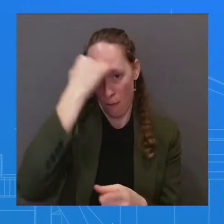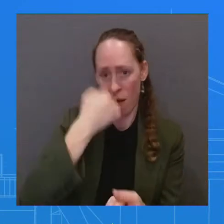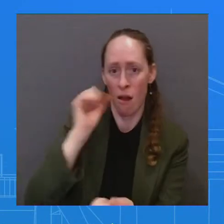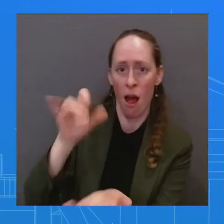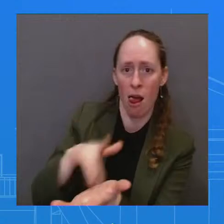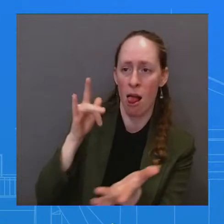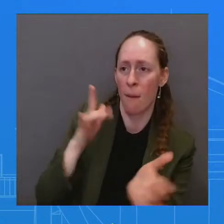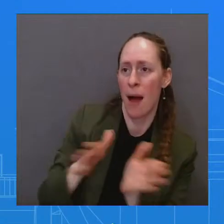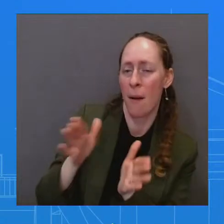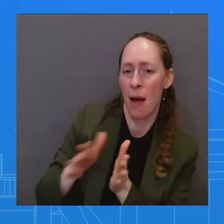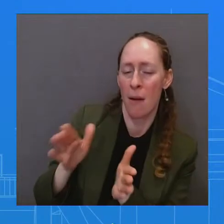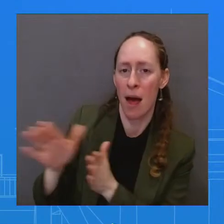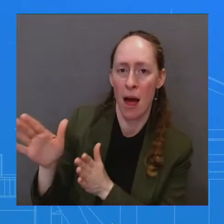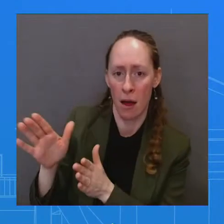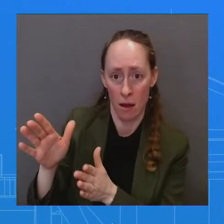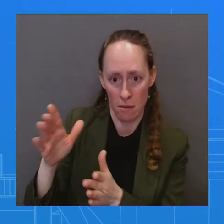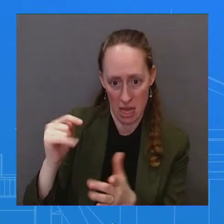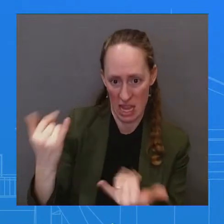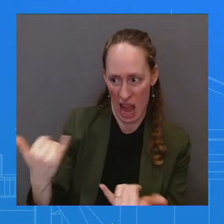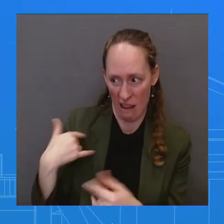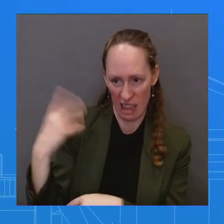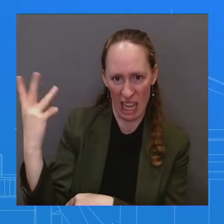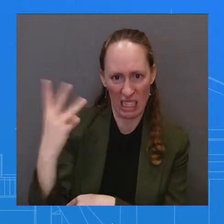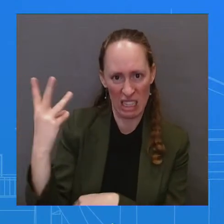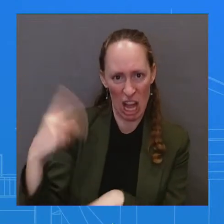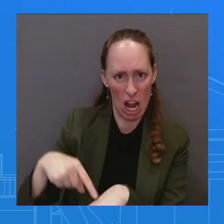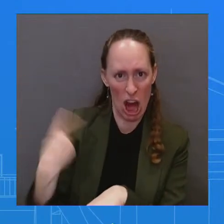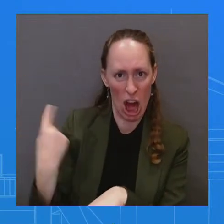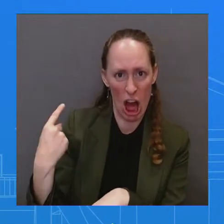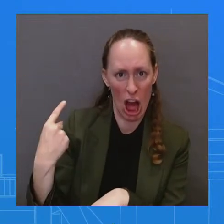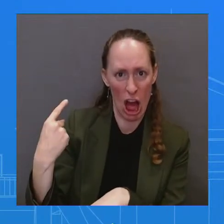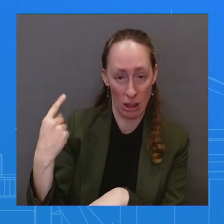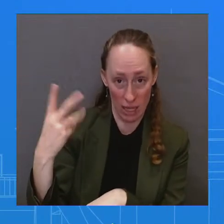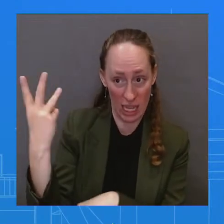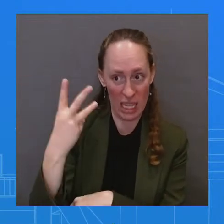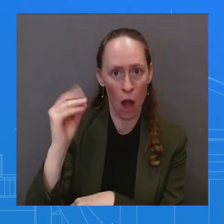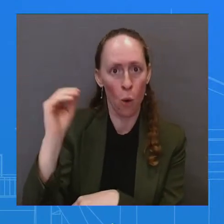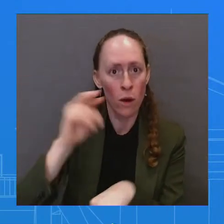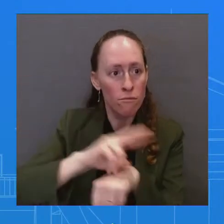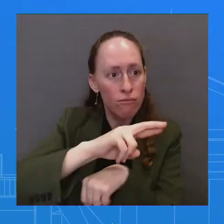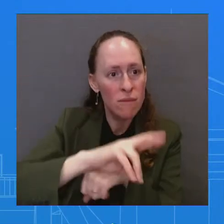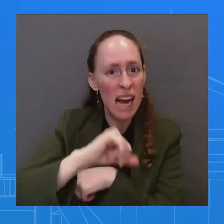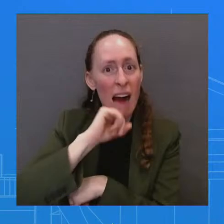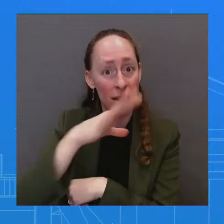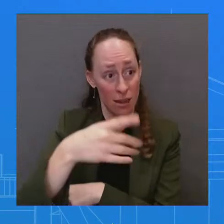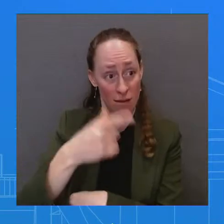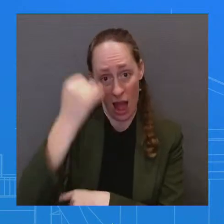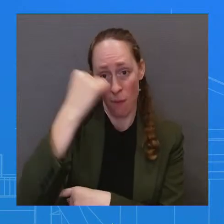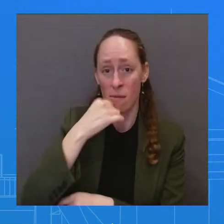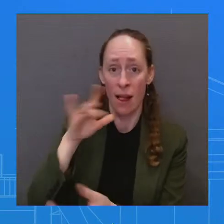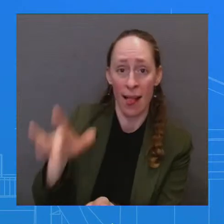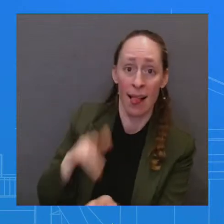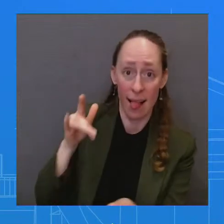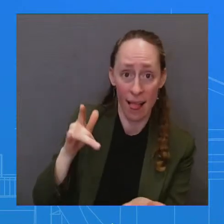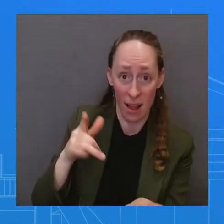Mr. Kirby: It's a real risk. You have to expect a group like Hamas -- a terrorist group, which clearly doesn't abide by the laws of war --